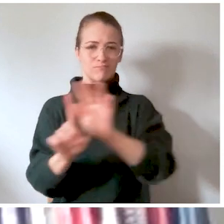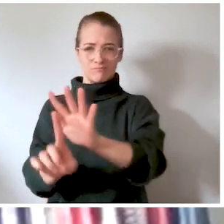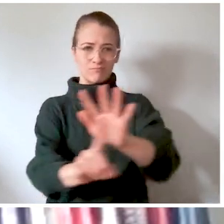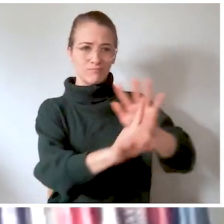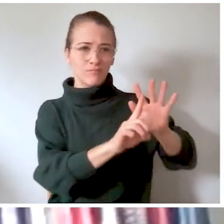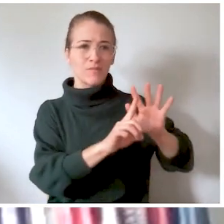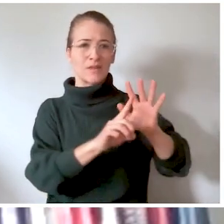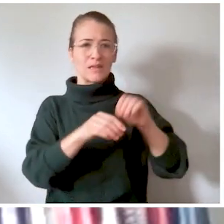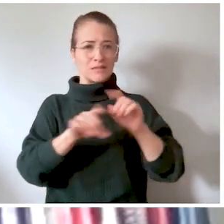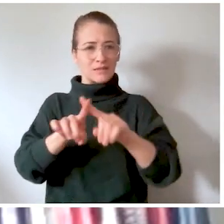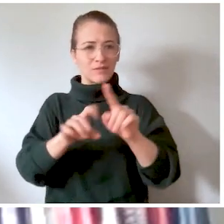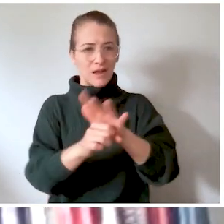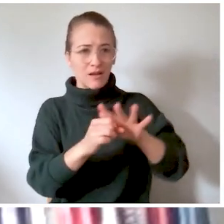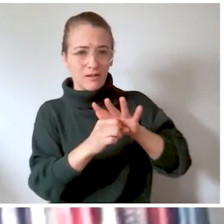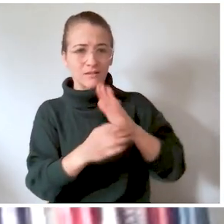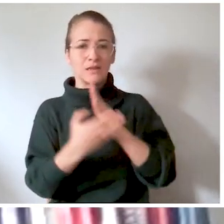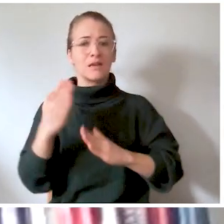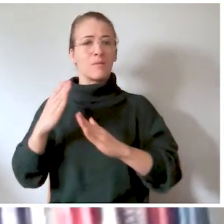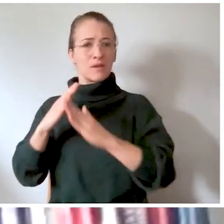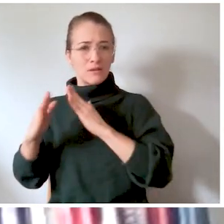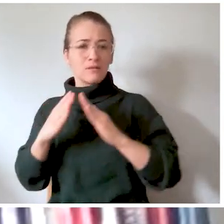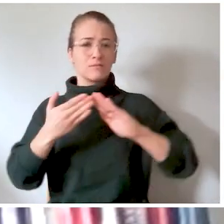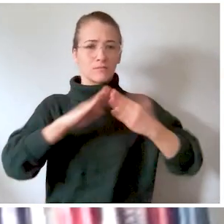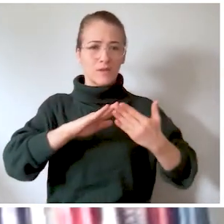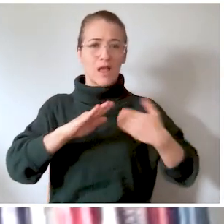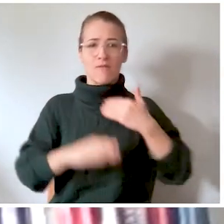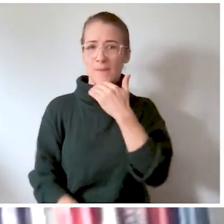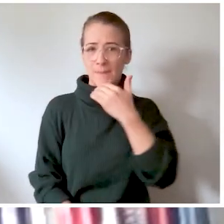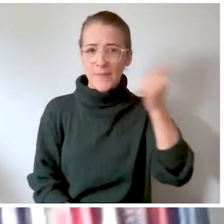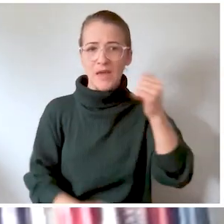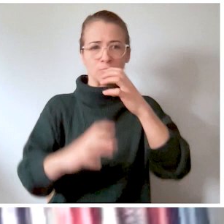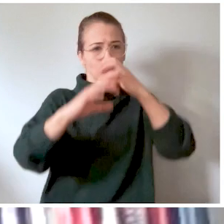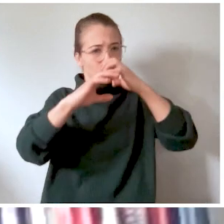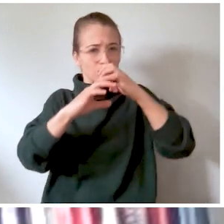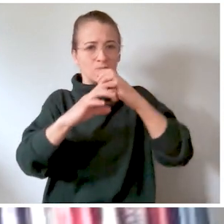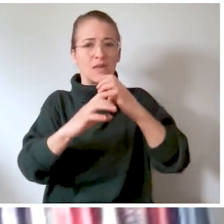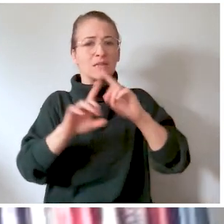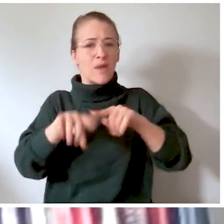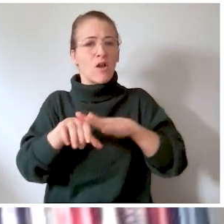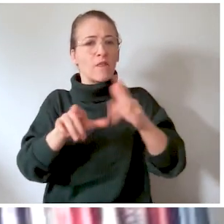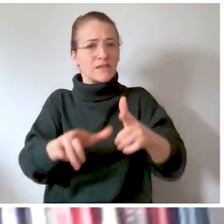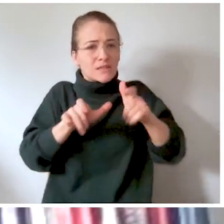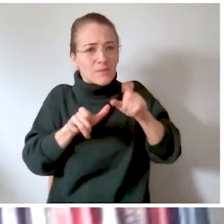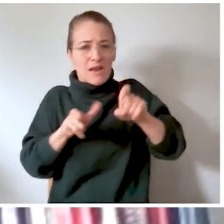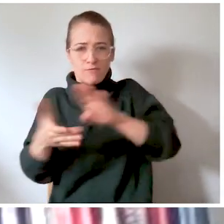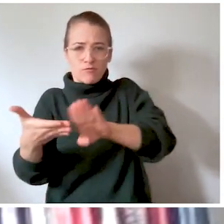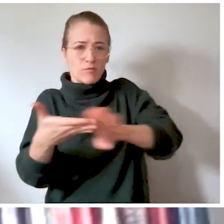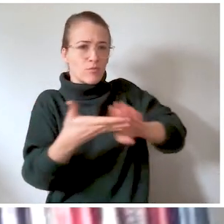Some towns and cities have better ordinances than others in terms of how quickly snow and ice needs to be removed after snowfall.